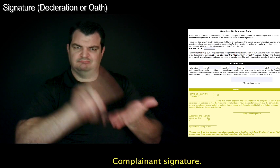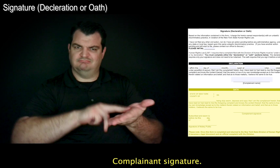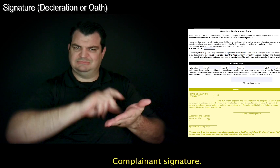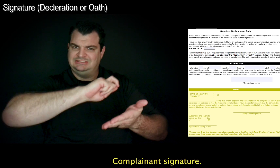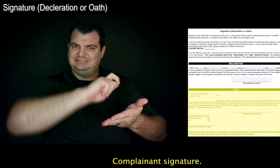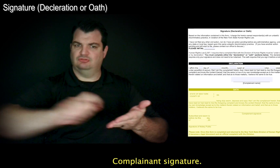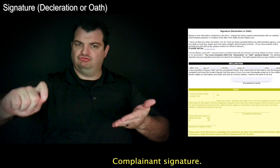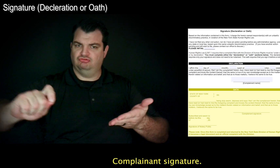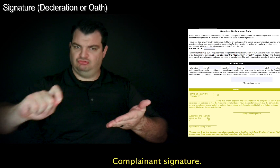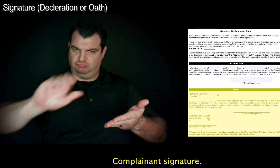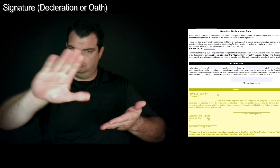Complainant signature.